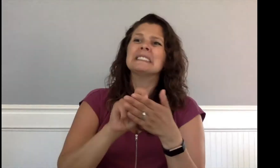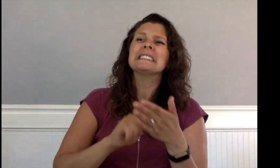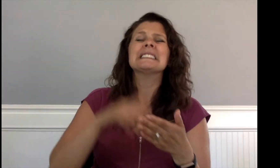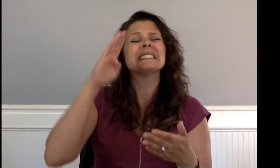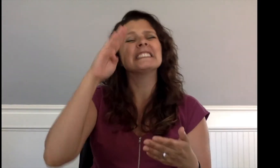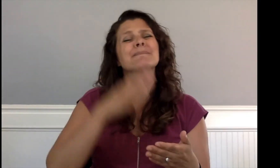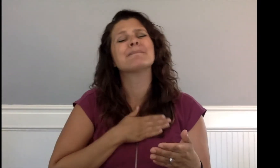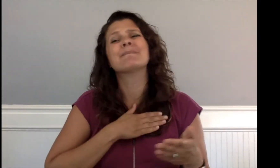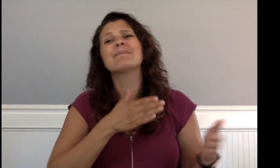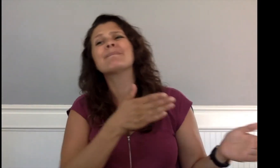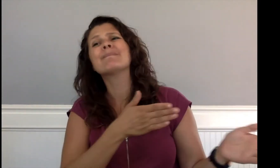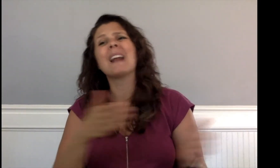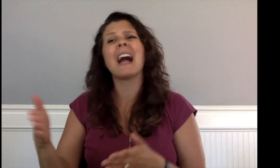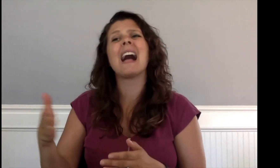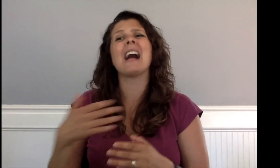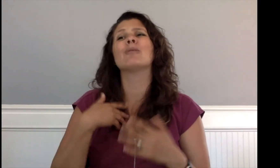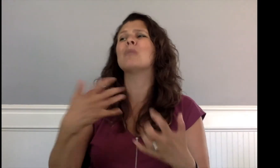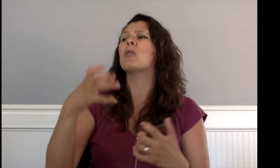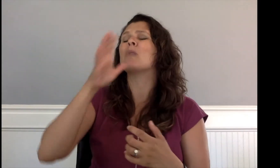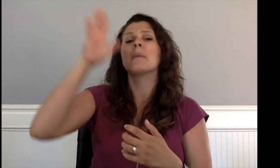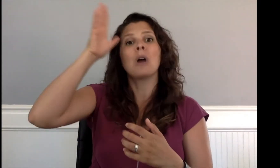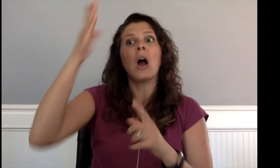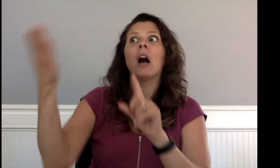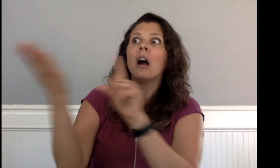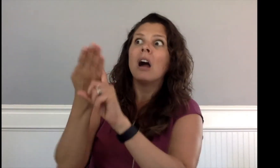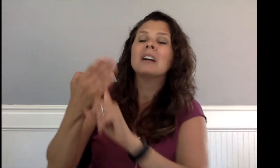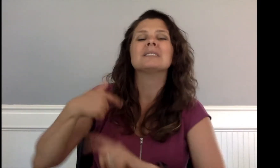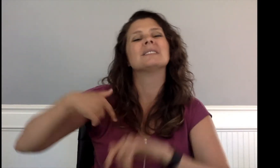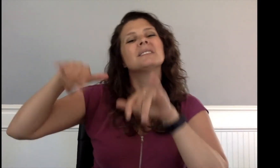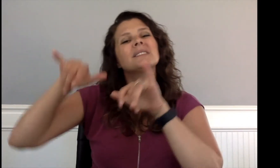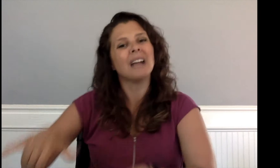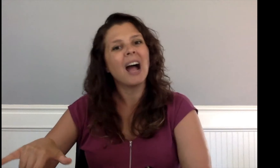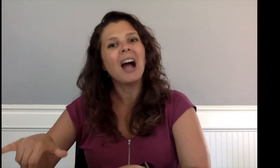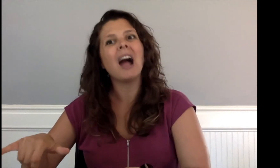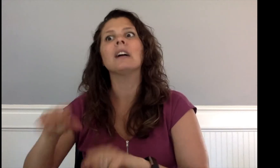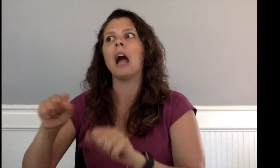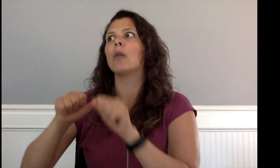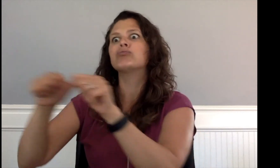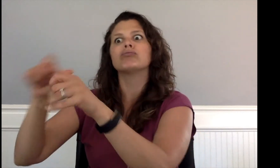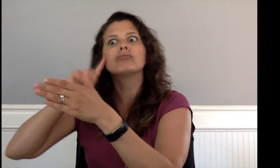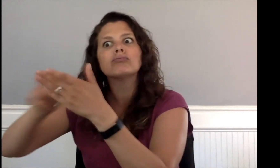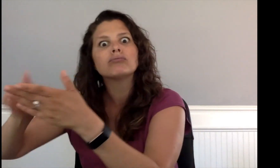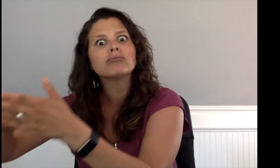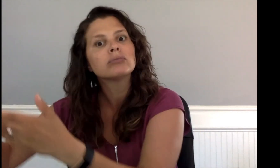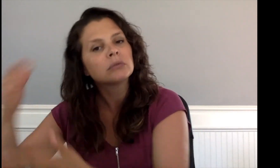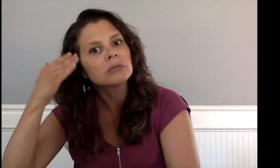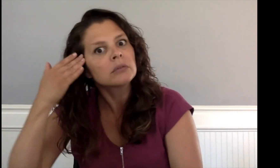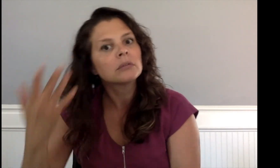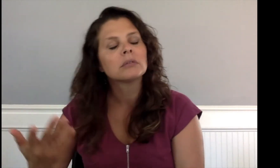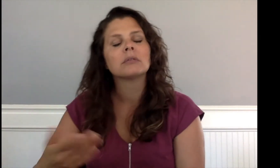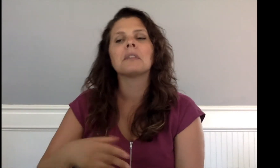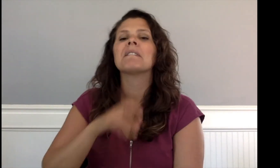"It's part of my plan," Charlie told her, "to get my grandparents to want me to stay."